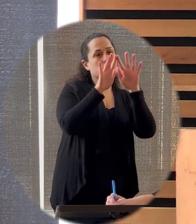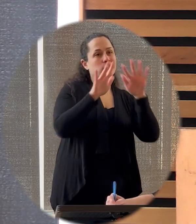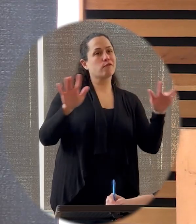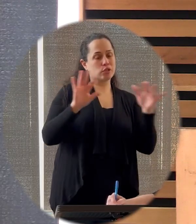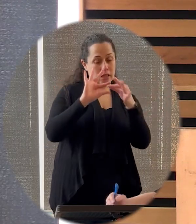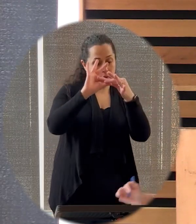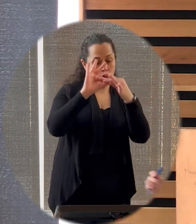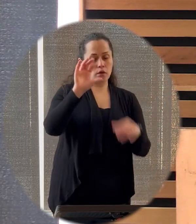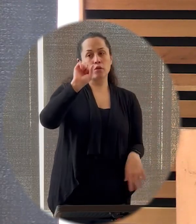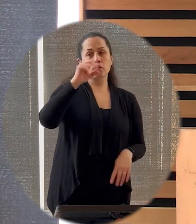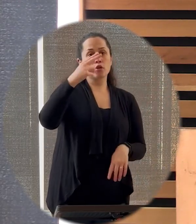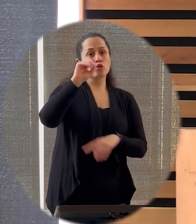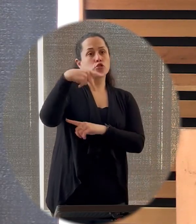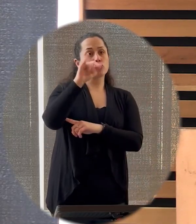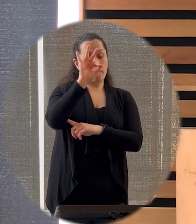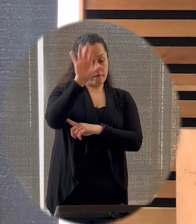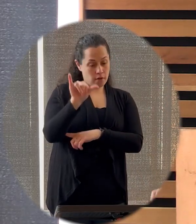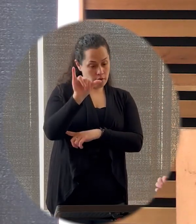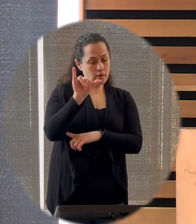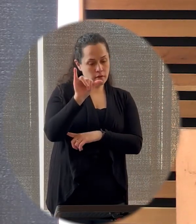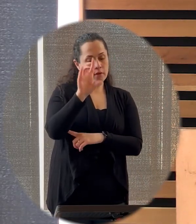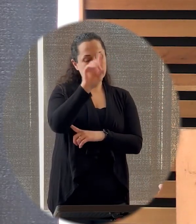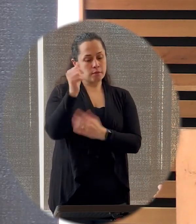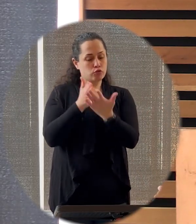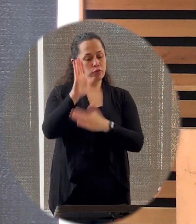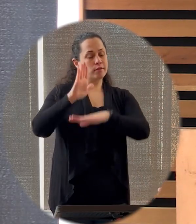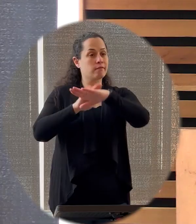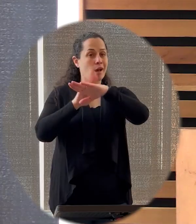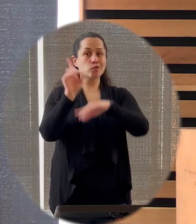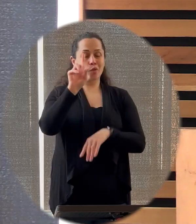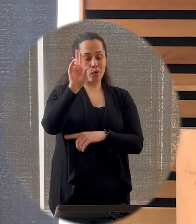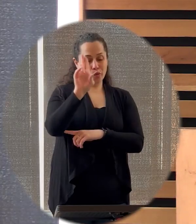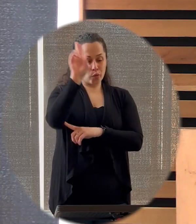a disability rights adviser at the United Nations Development Program. Prasanna's work